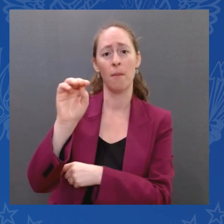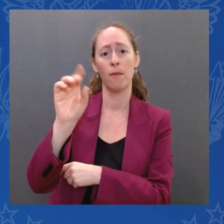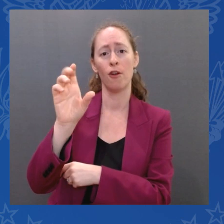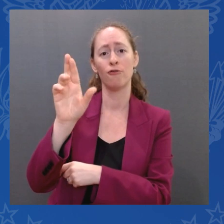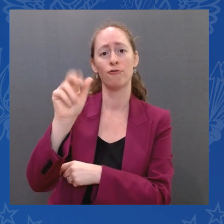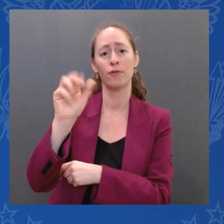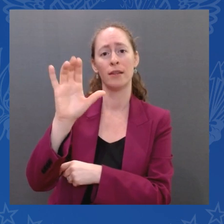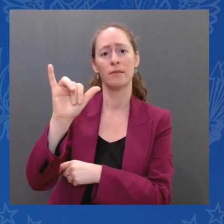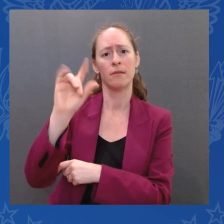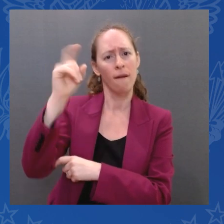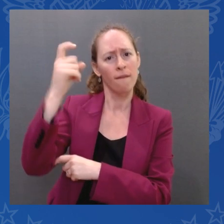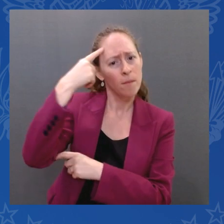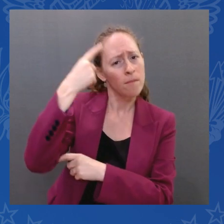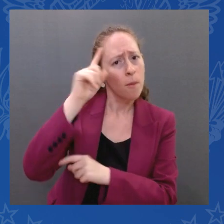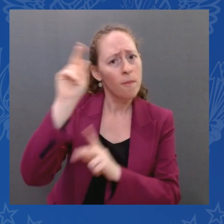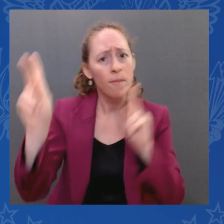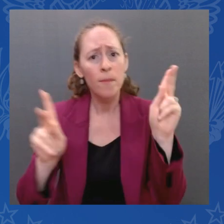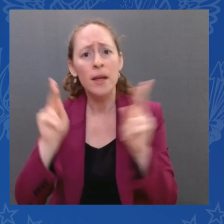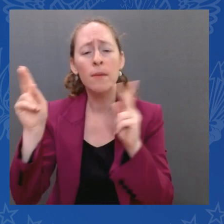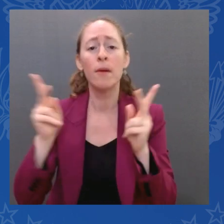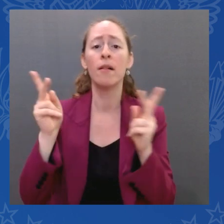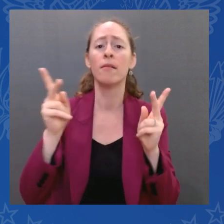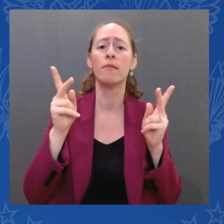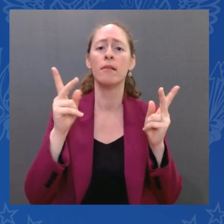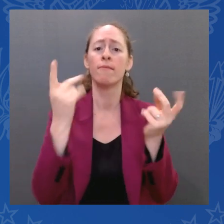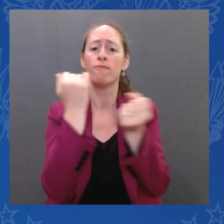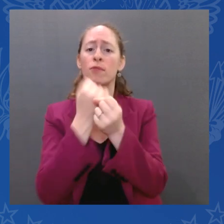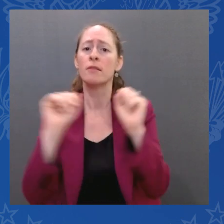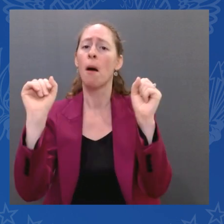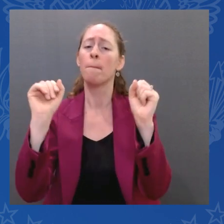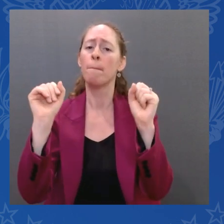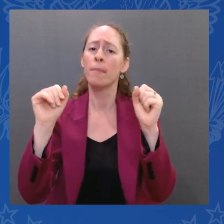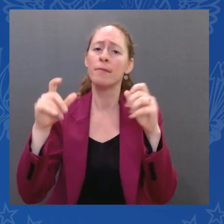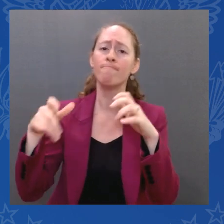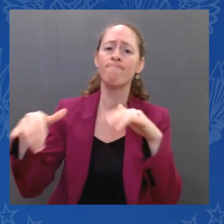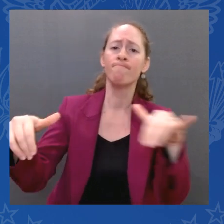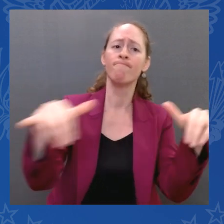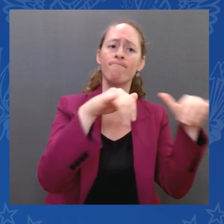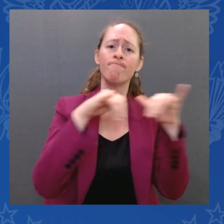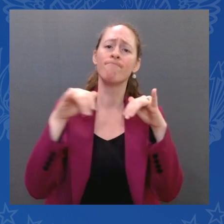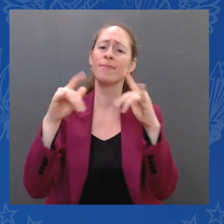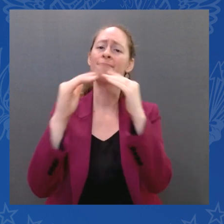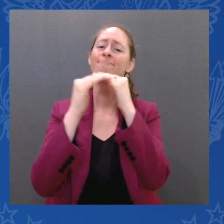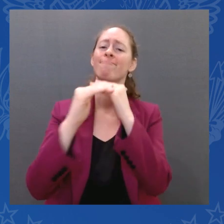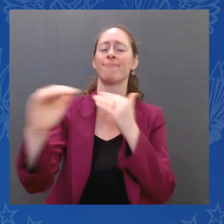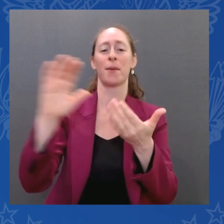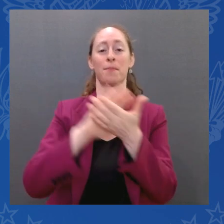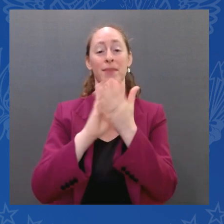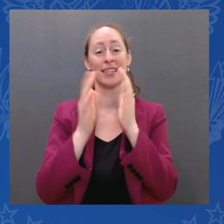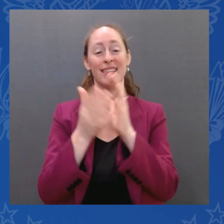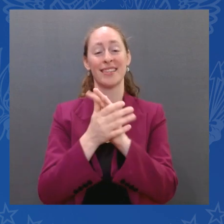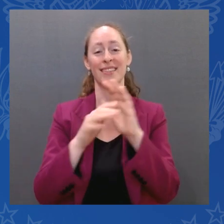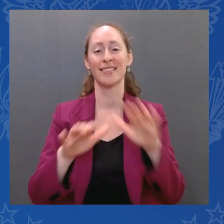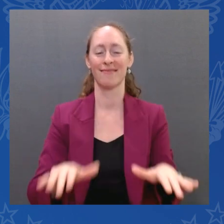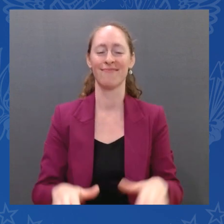The state of Israel in which you have just arrived is a successful, innovative nation